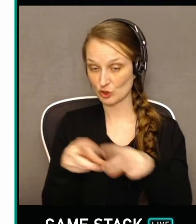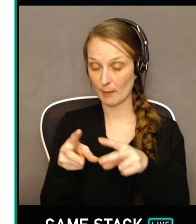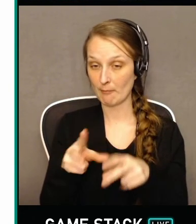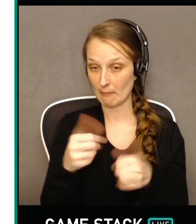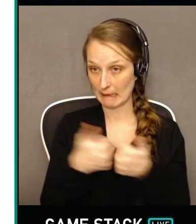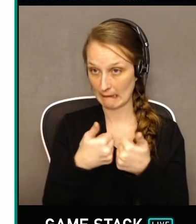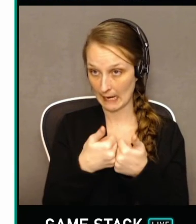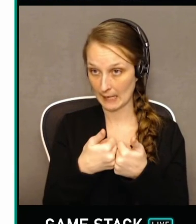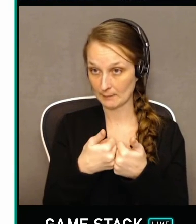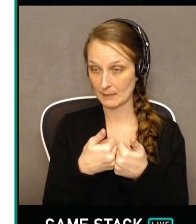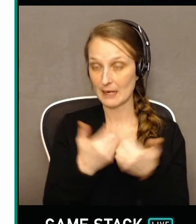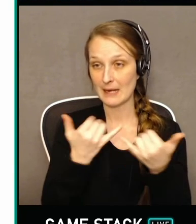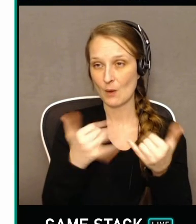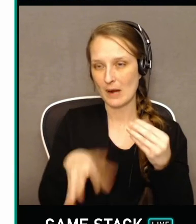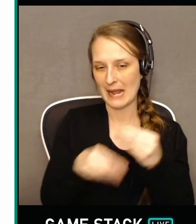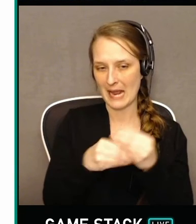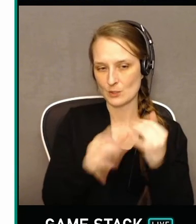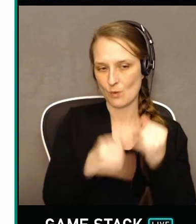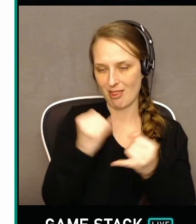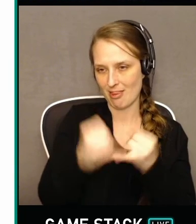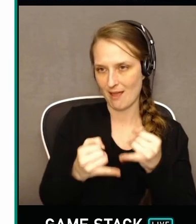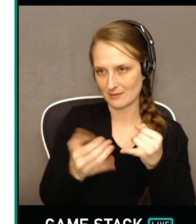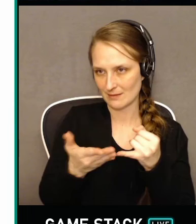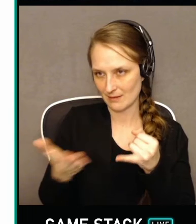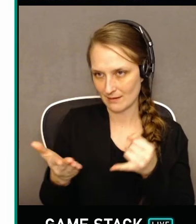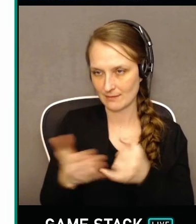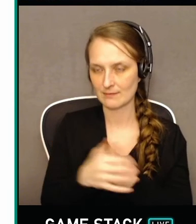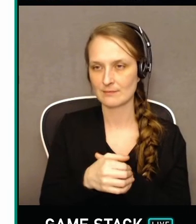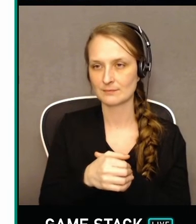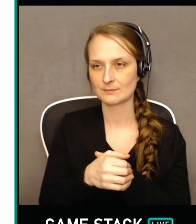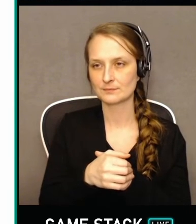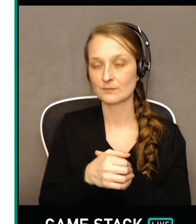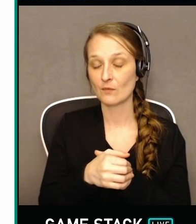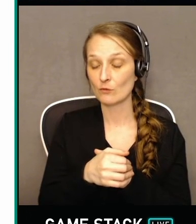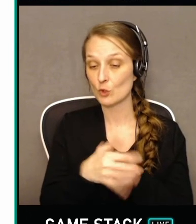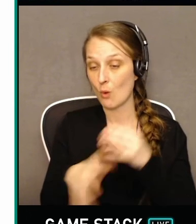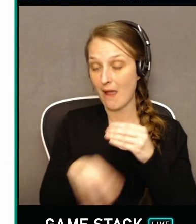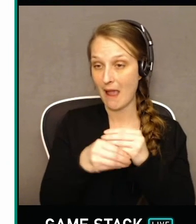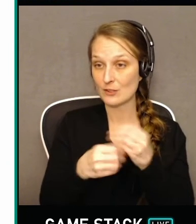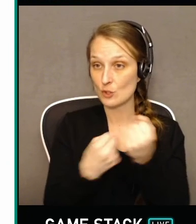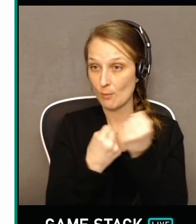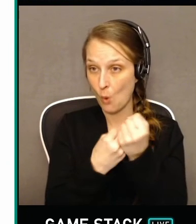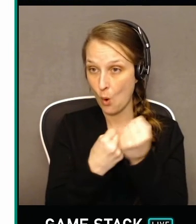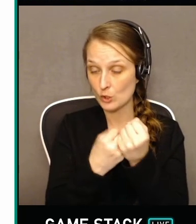I wanted to add one last bit here. After adding support for the Agility SDK to your engine,